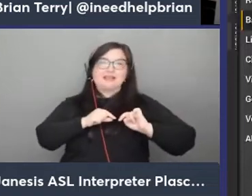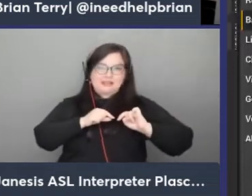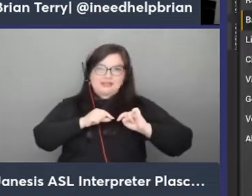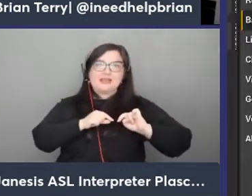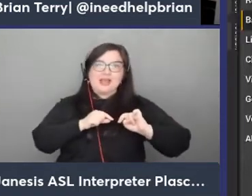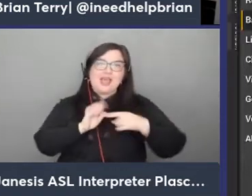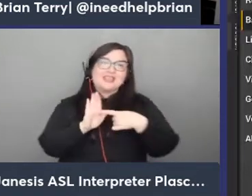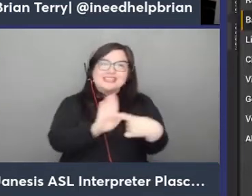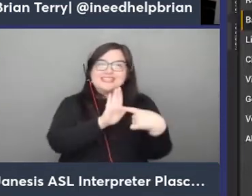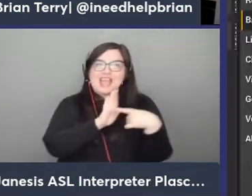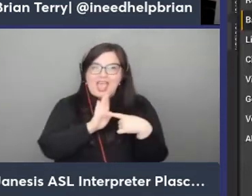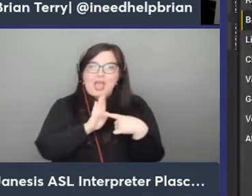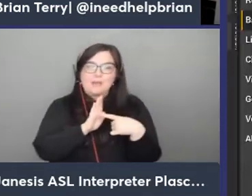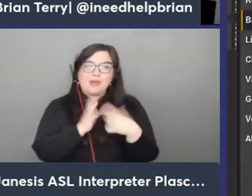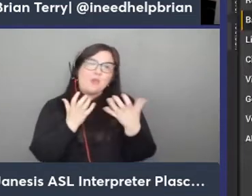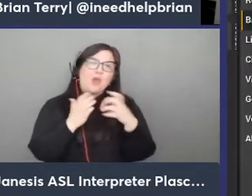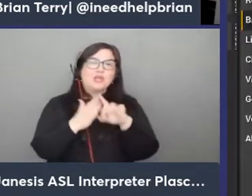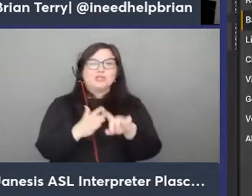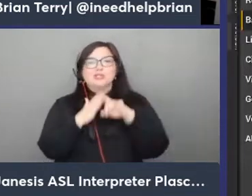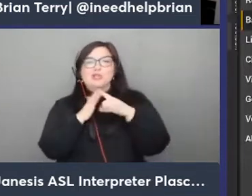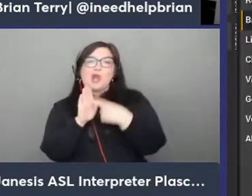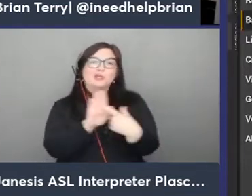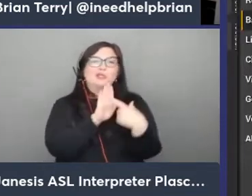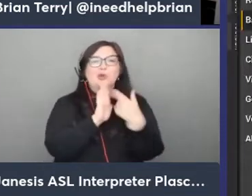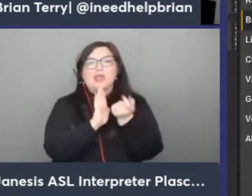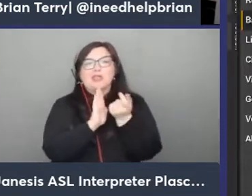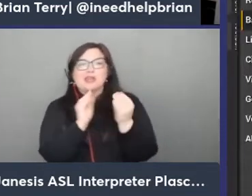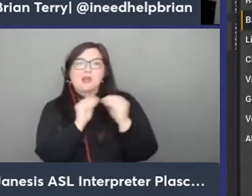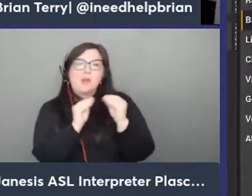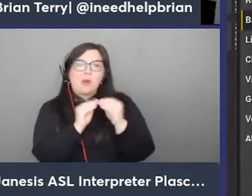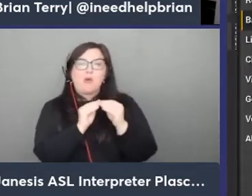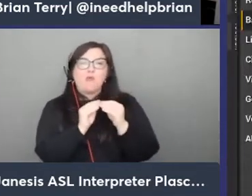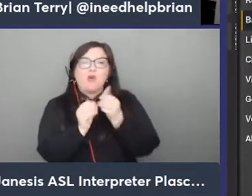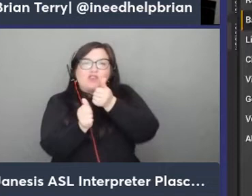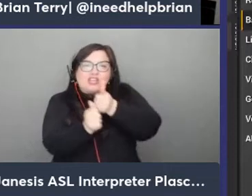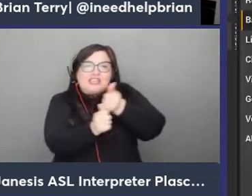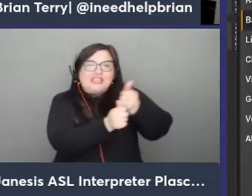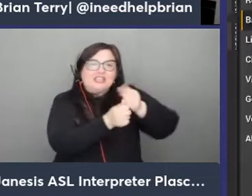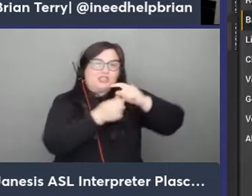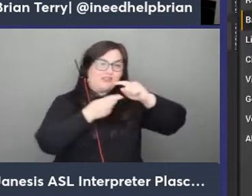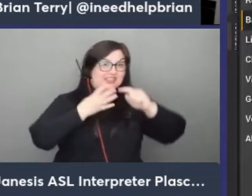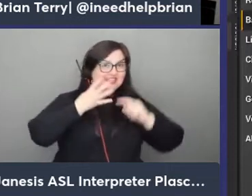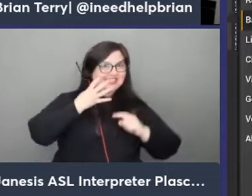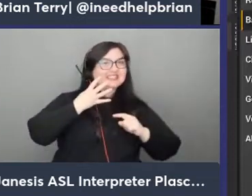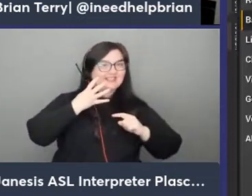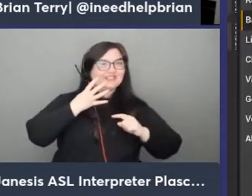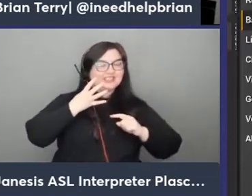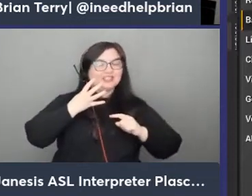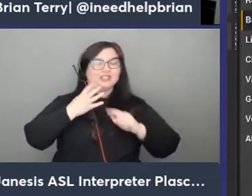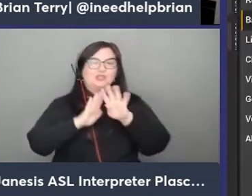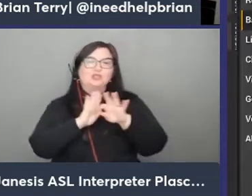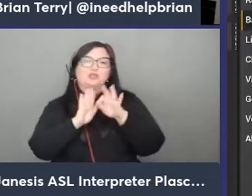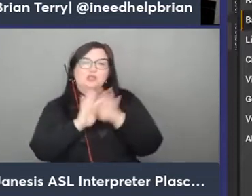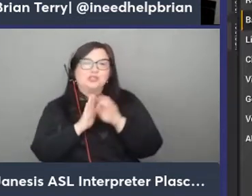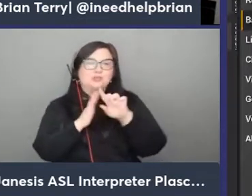I wanted to kind of like start showing a little bit more on each of the features a little bit. So let's start with identity and auth.